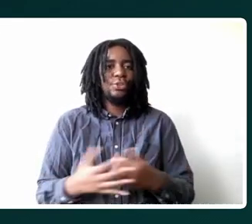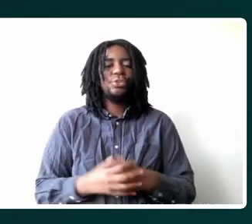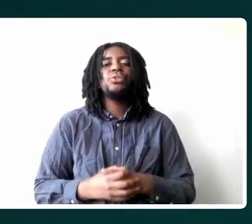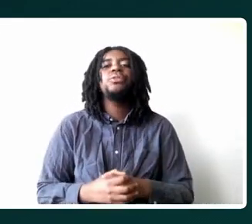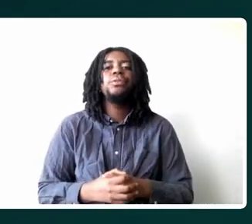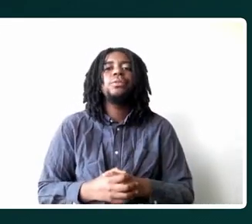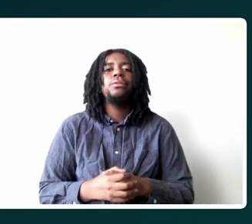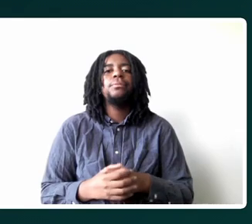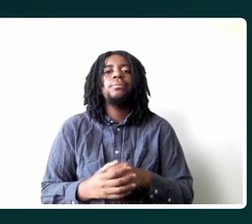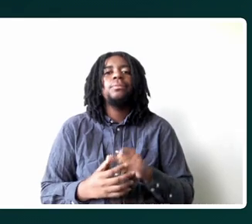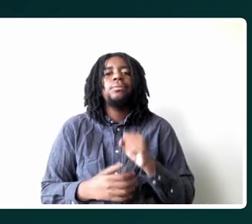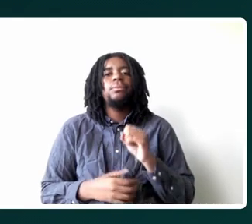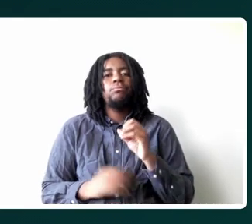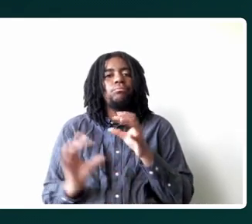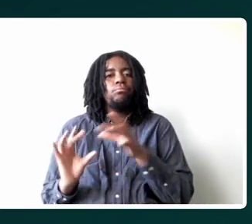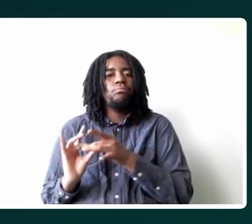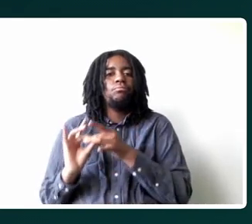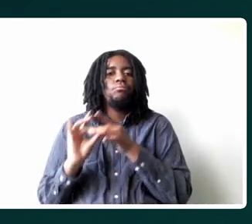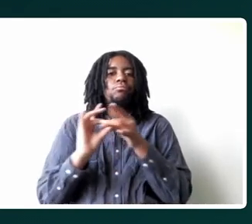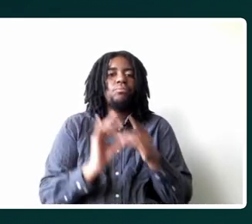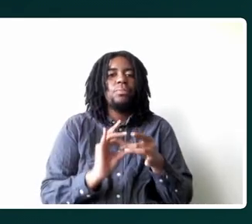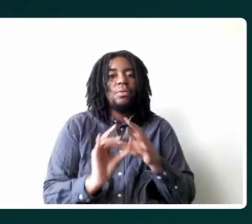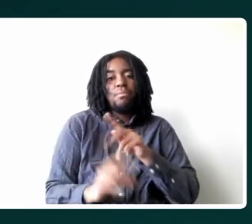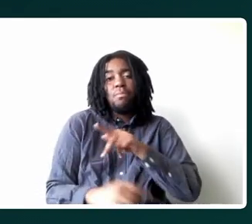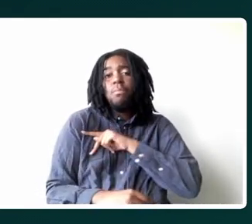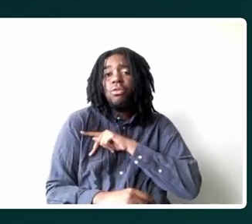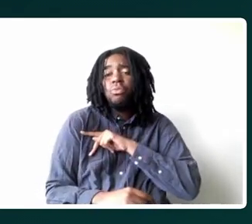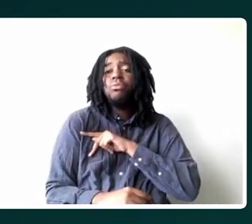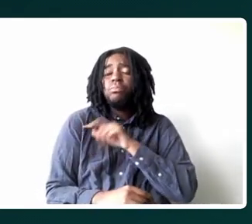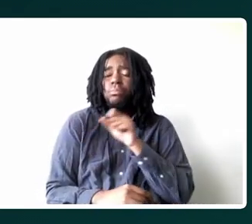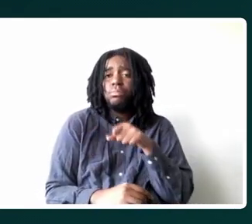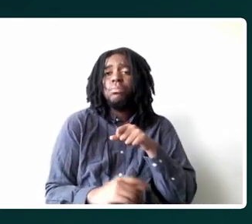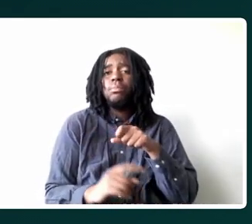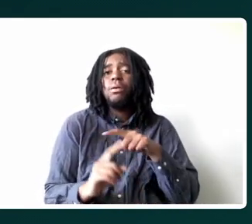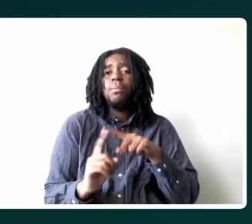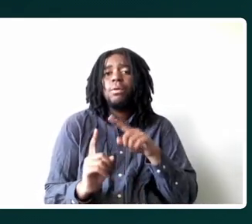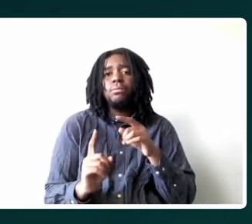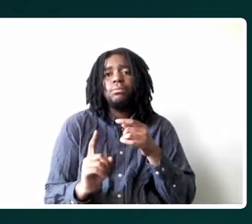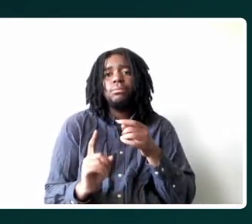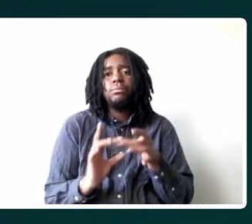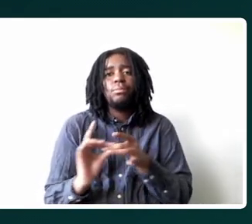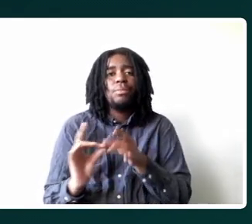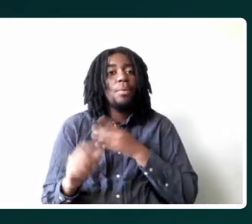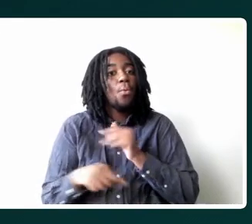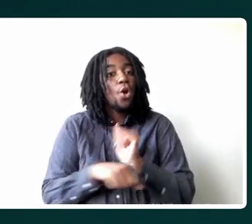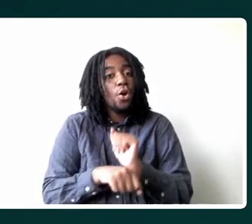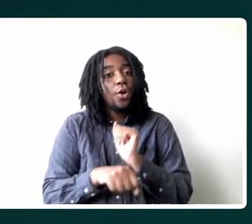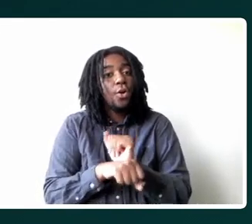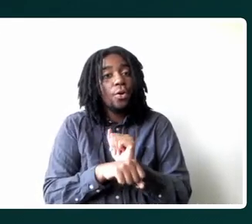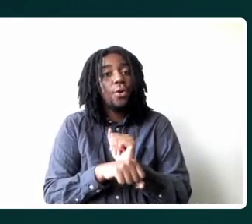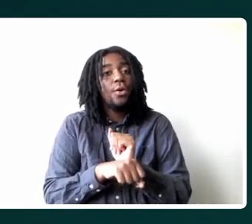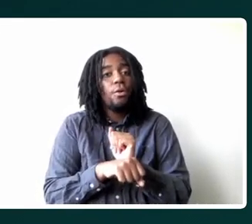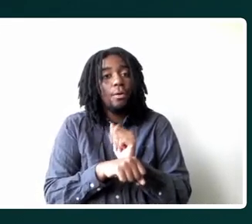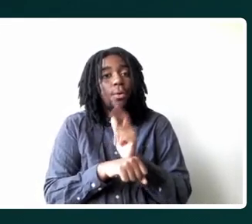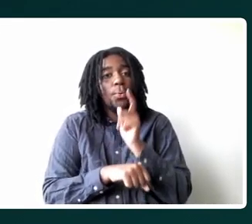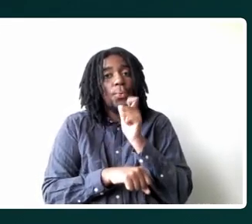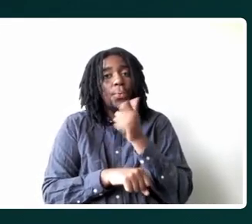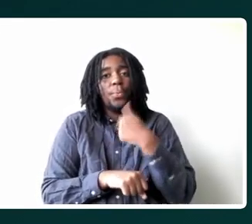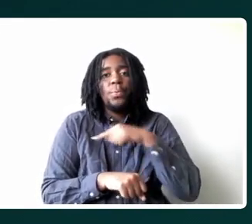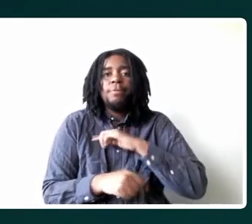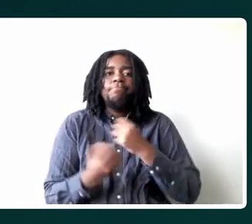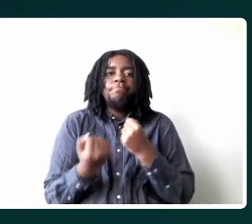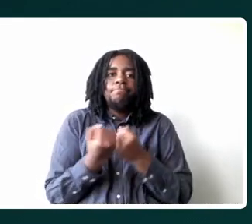that not on a personal, you know, but just in my work and who we are working with every day.